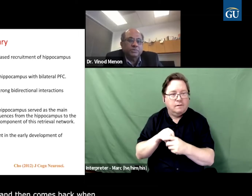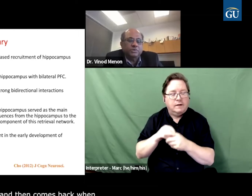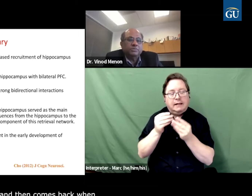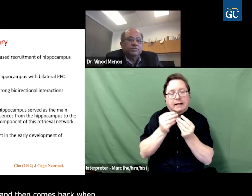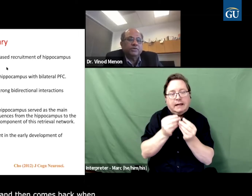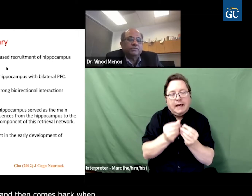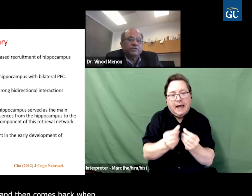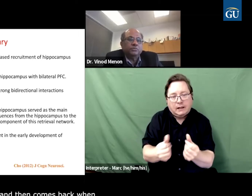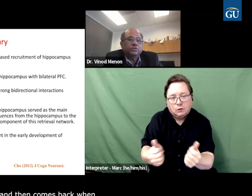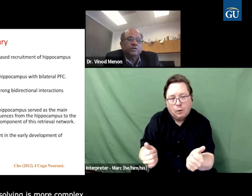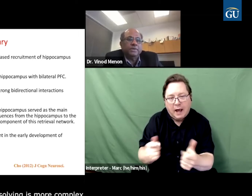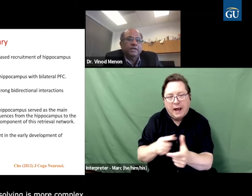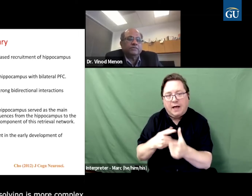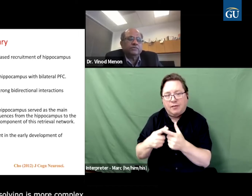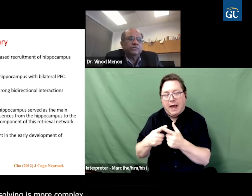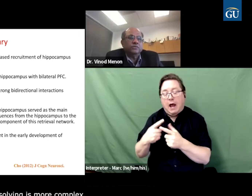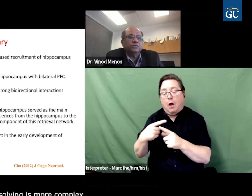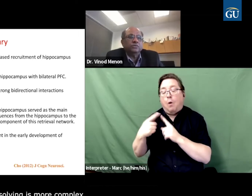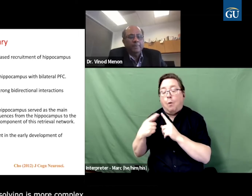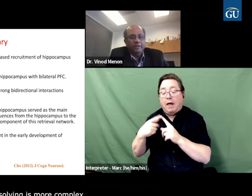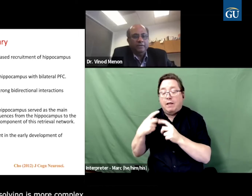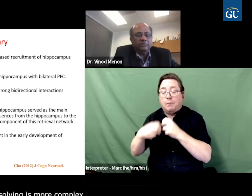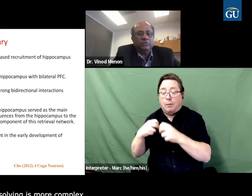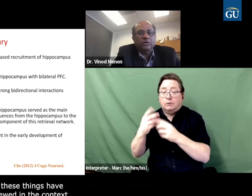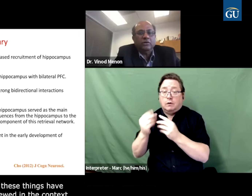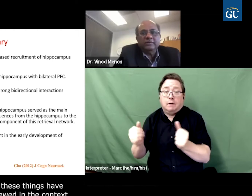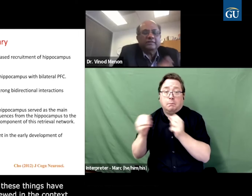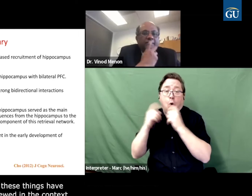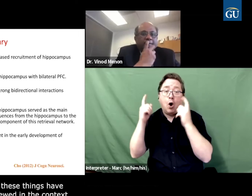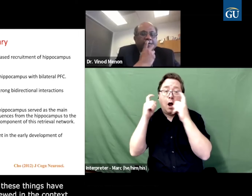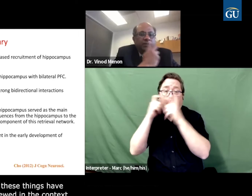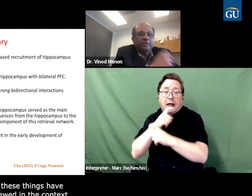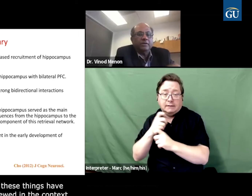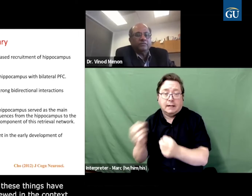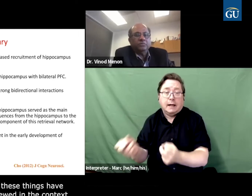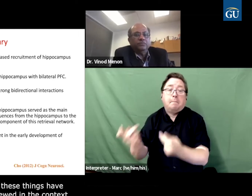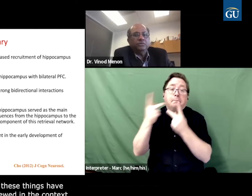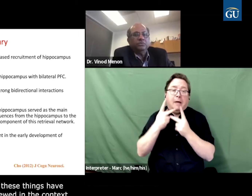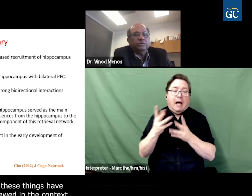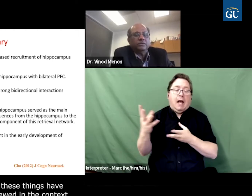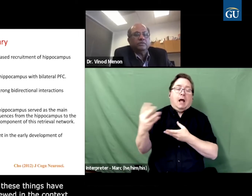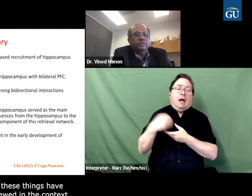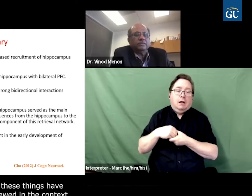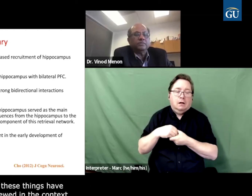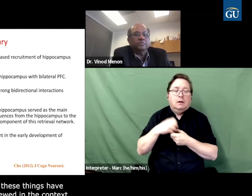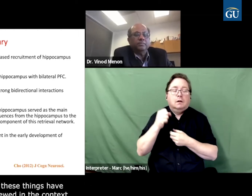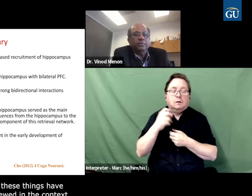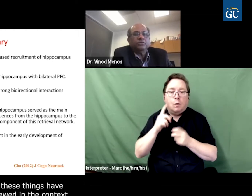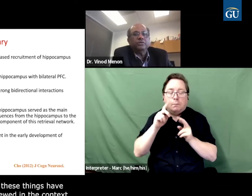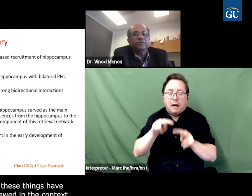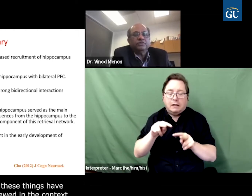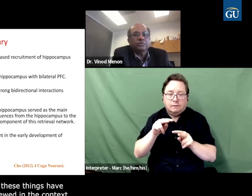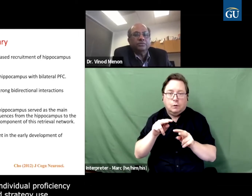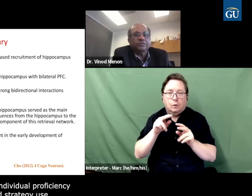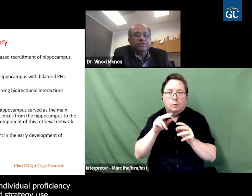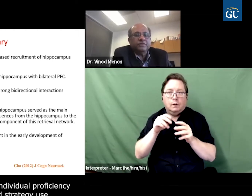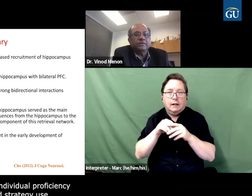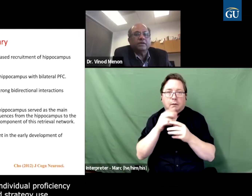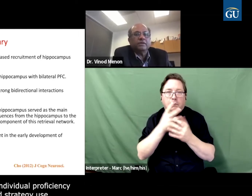then comes back when the problem solving is more complex so there's no so all these things have have to be